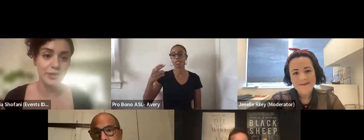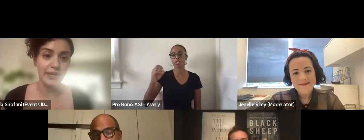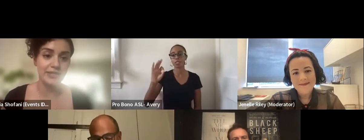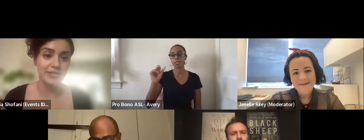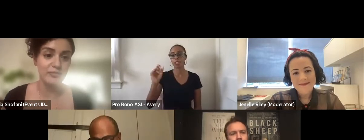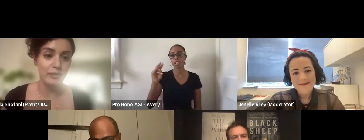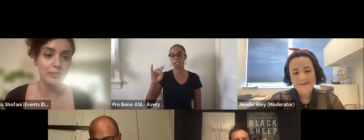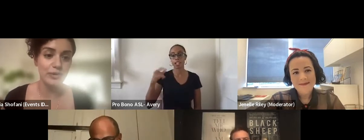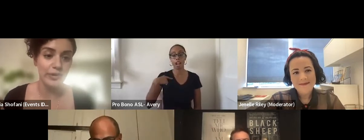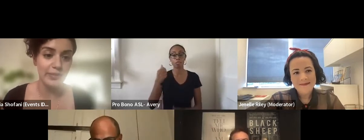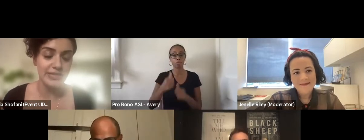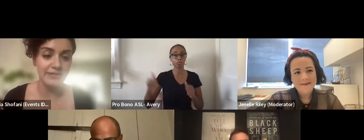International Documentary Association.